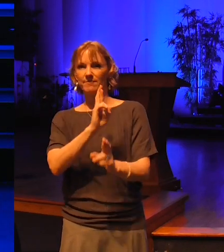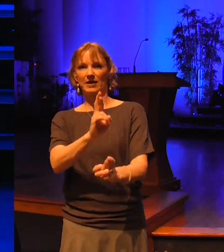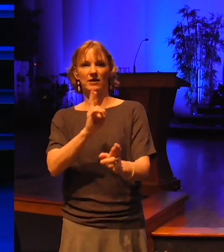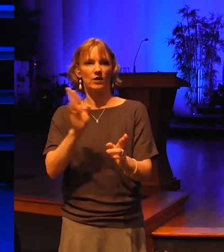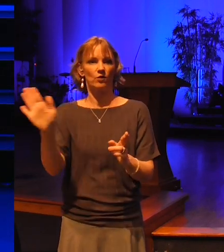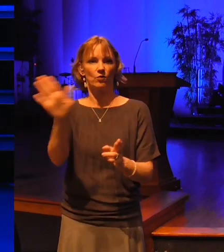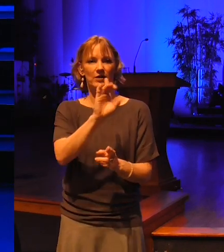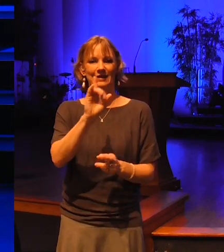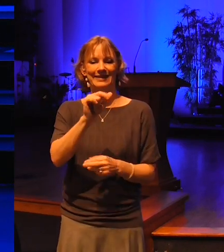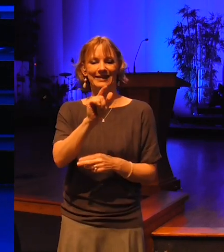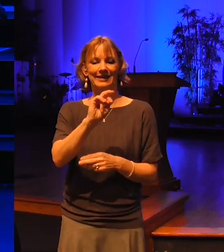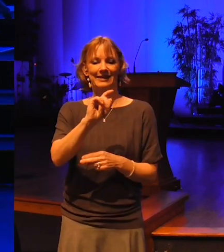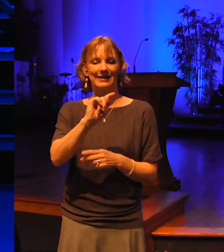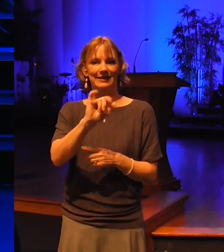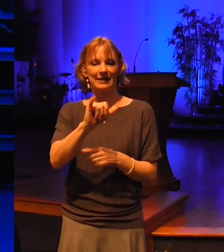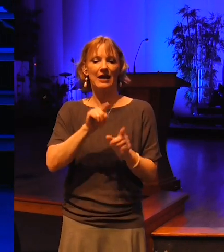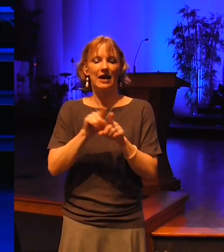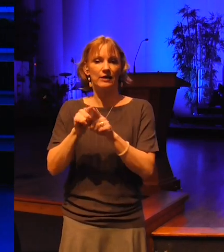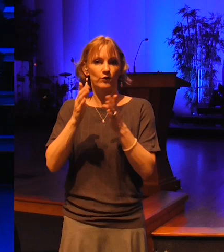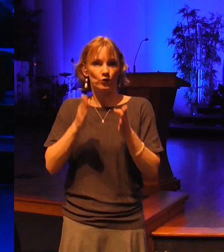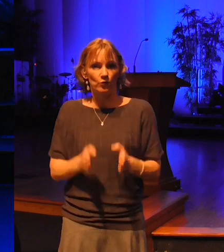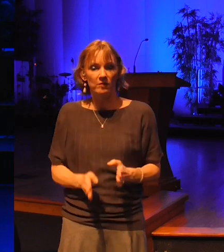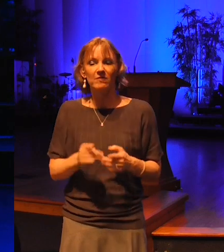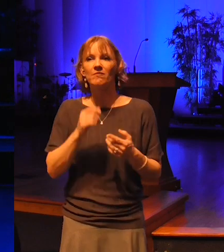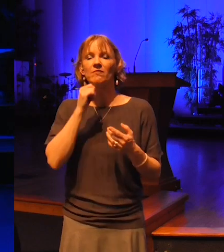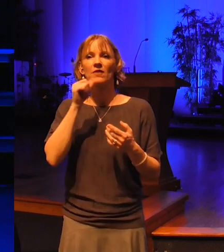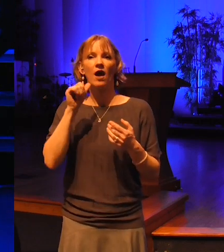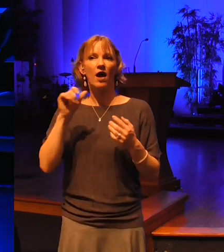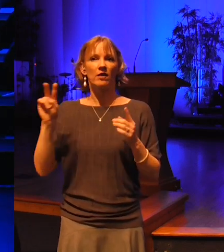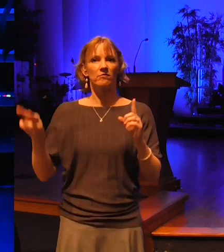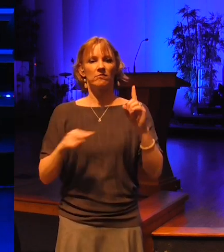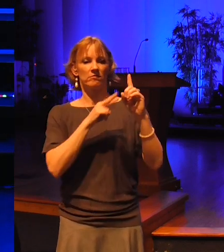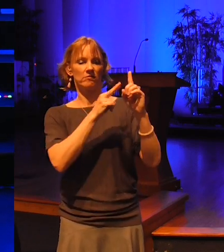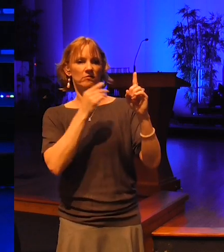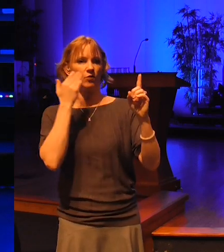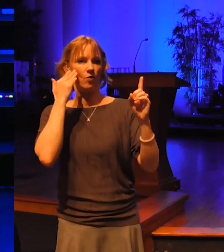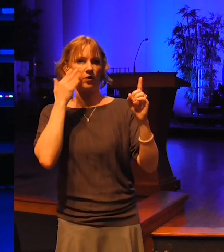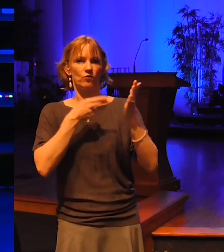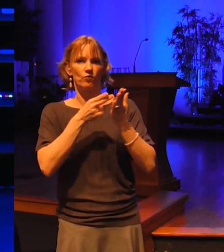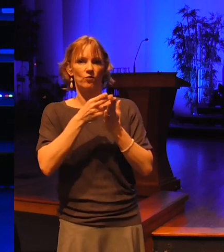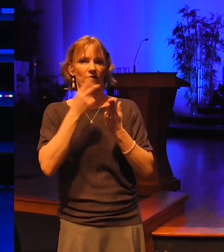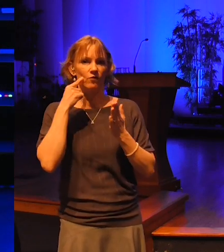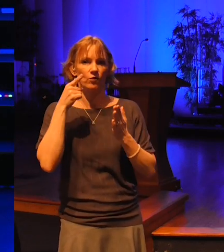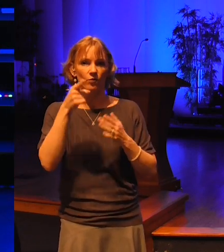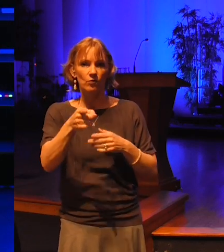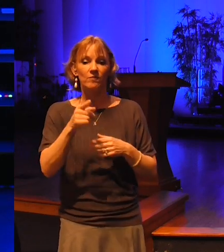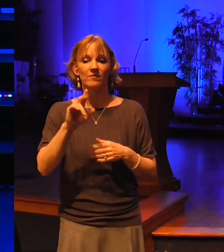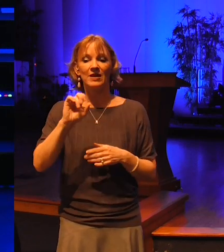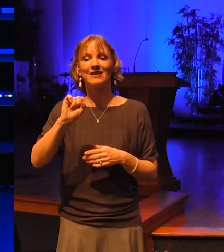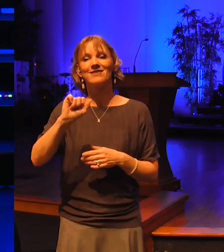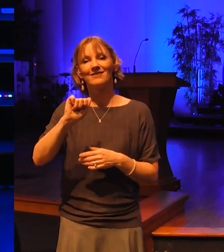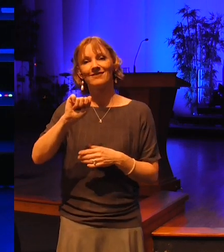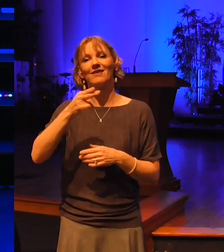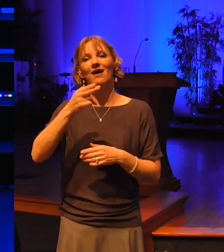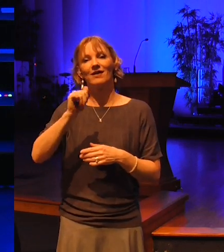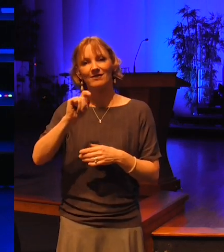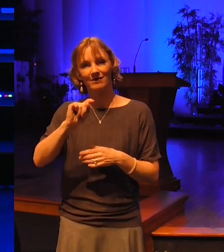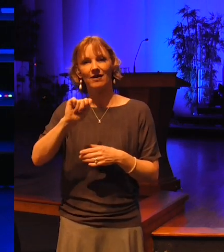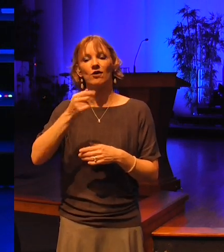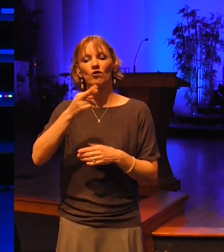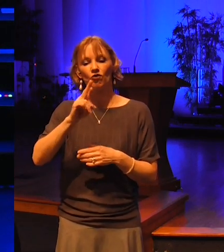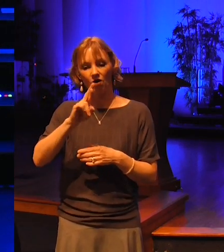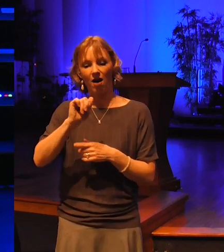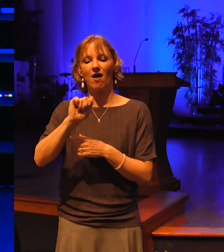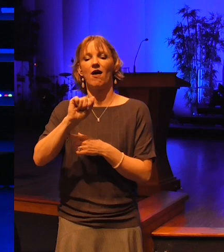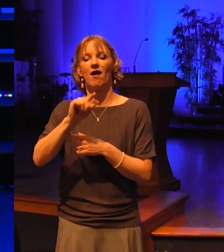a human being isn't holding a grander truth for you satraa is a response it's a response to the